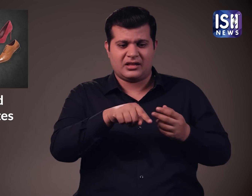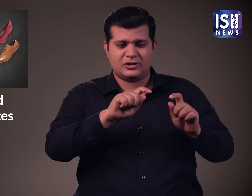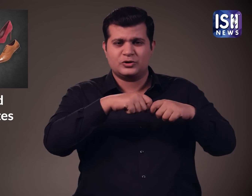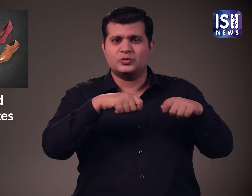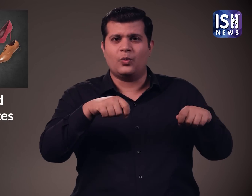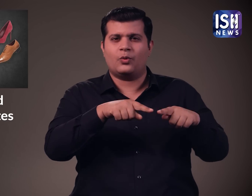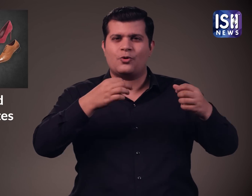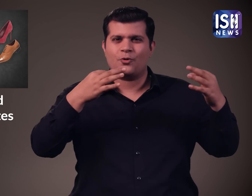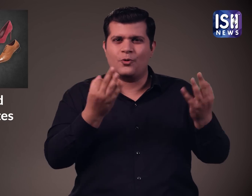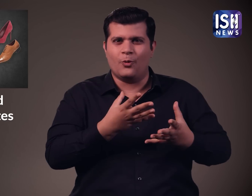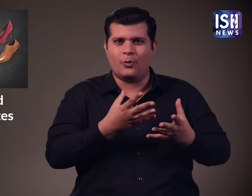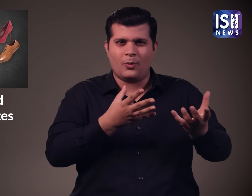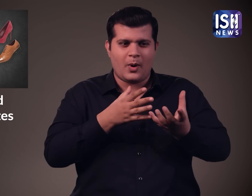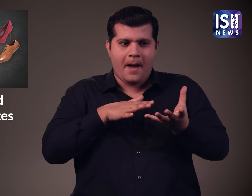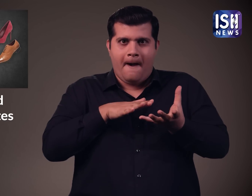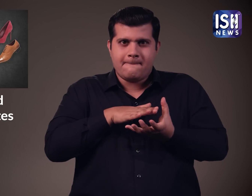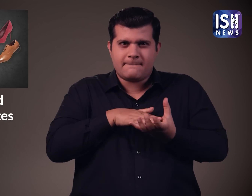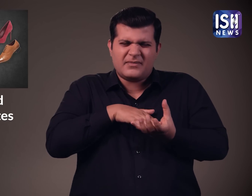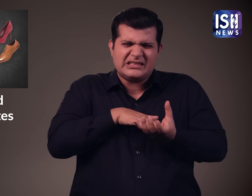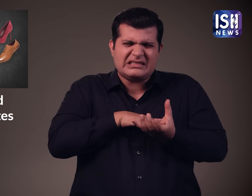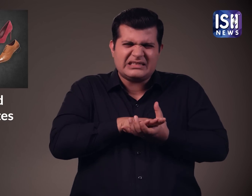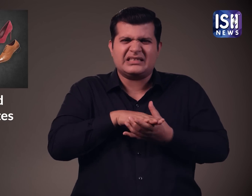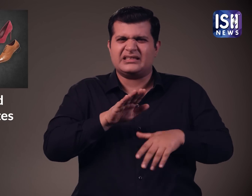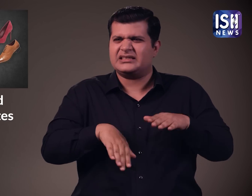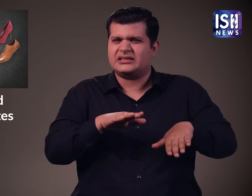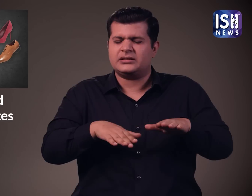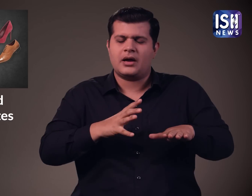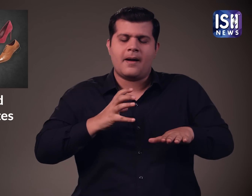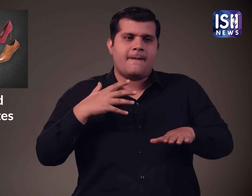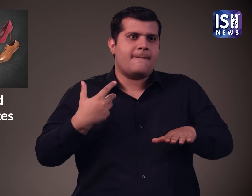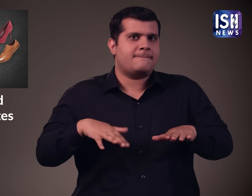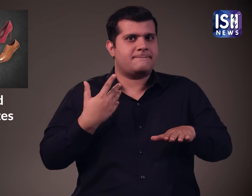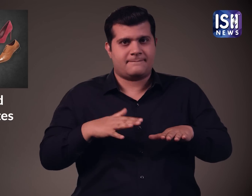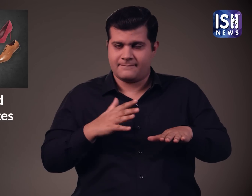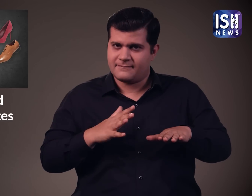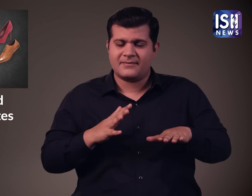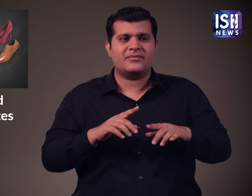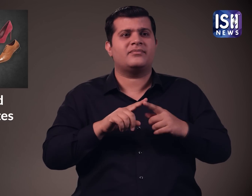You may get a shoe bite while wearing new shoes.